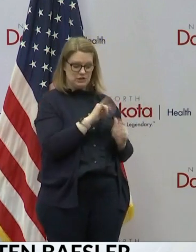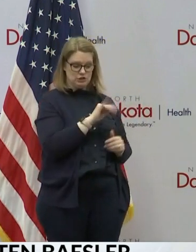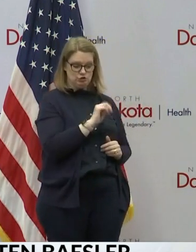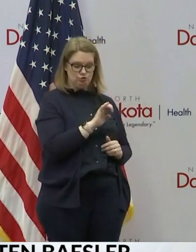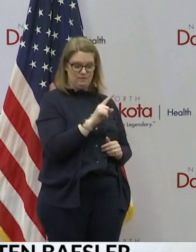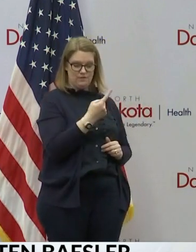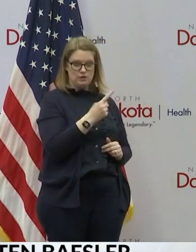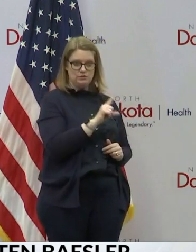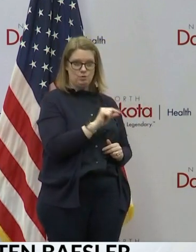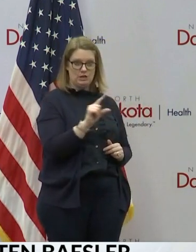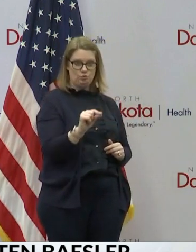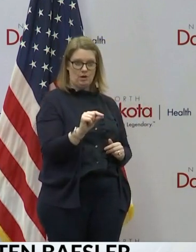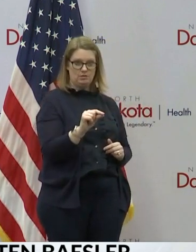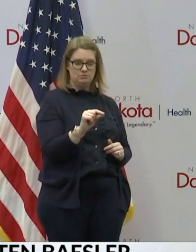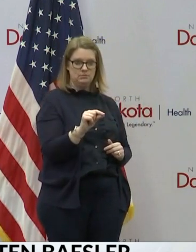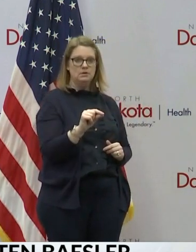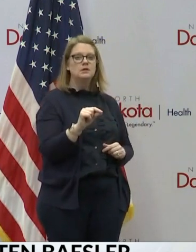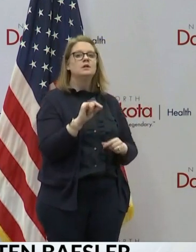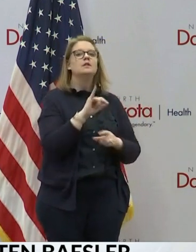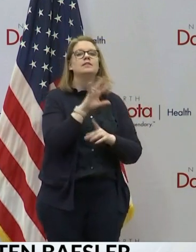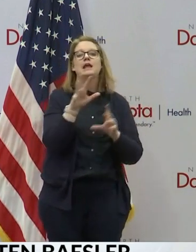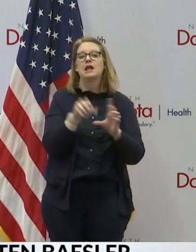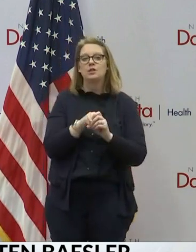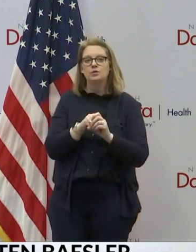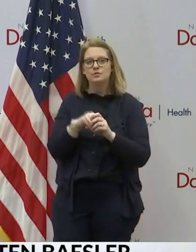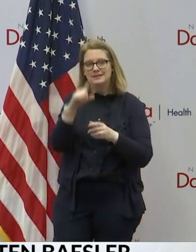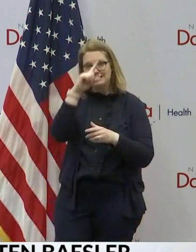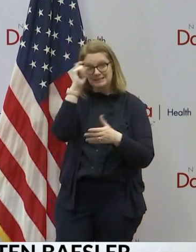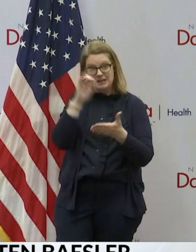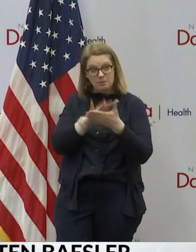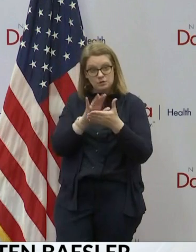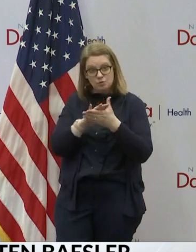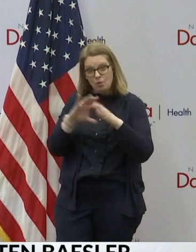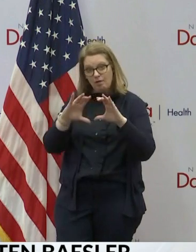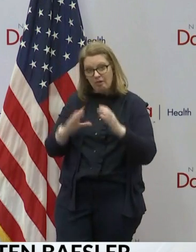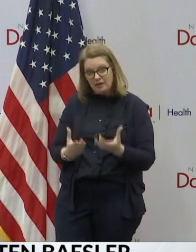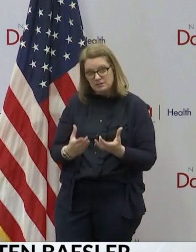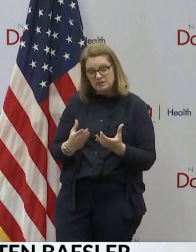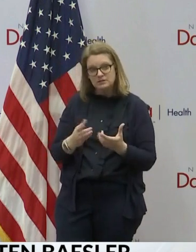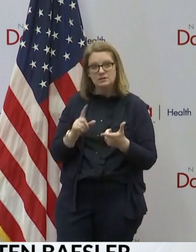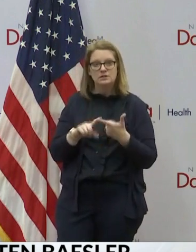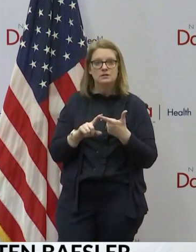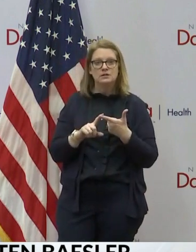THESE ONSITE PROGRAMS MAY BE OFFERED DURING THE SUMMER MONTHS